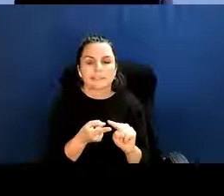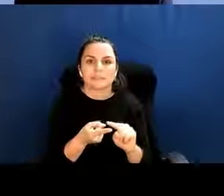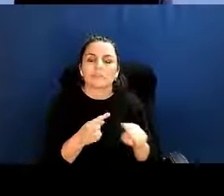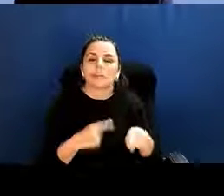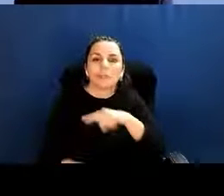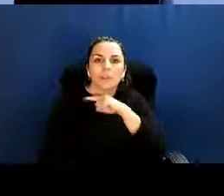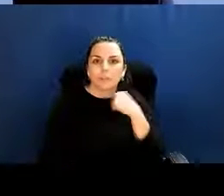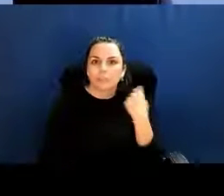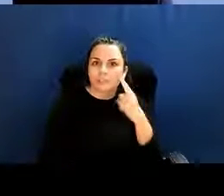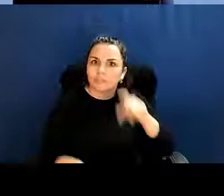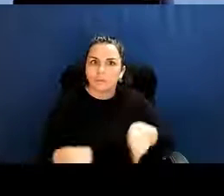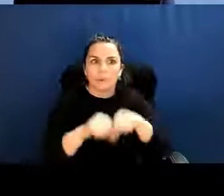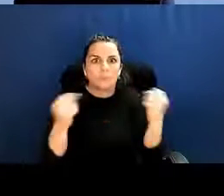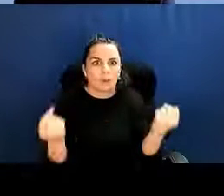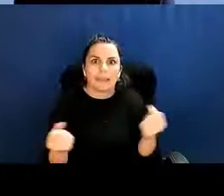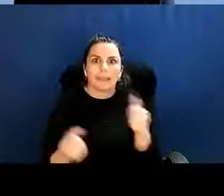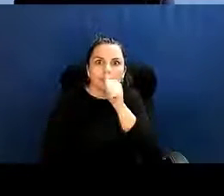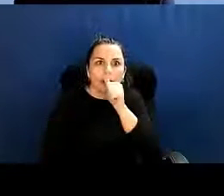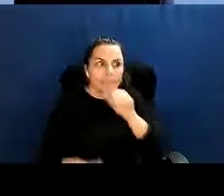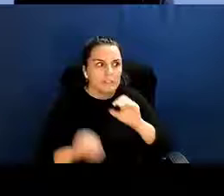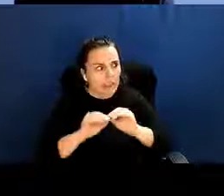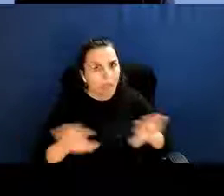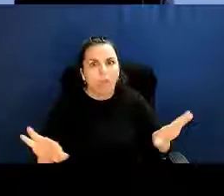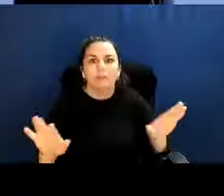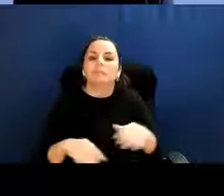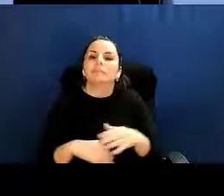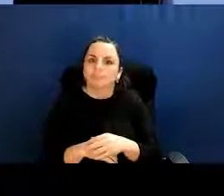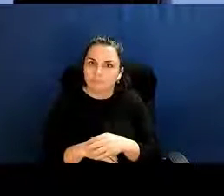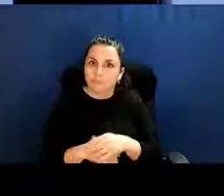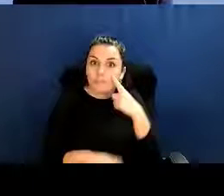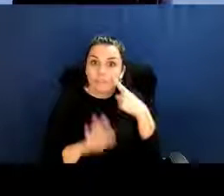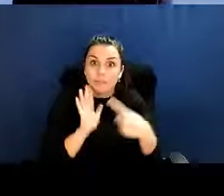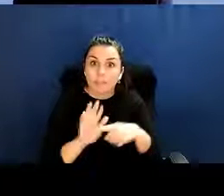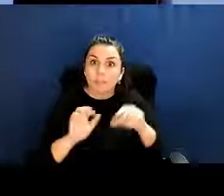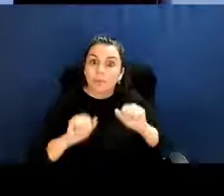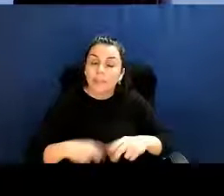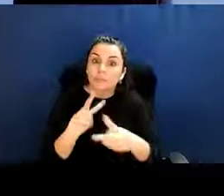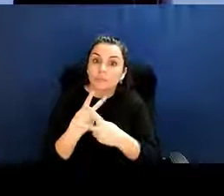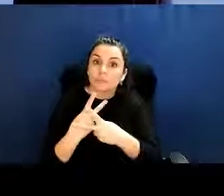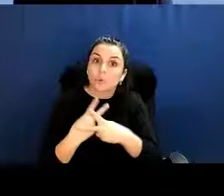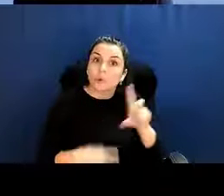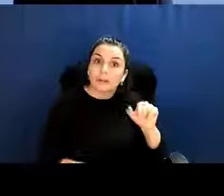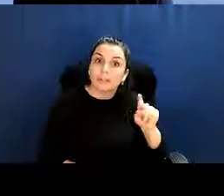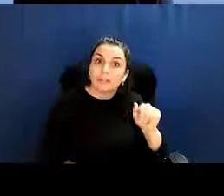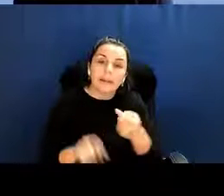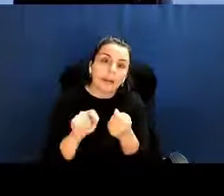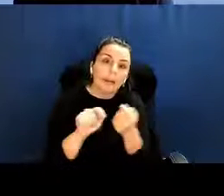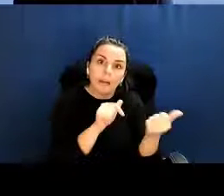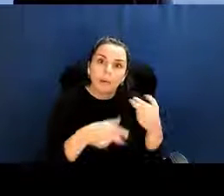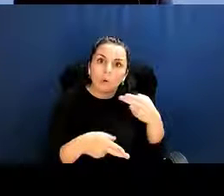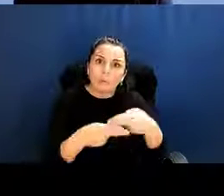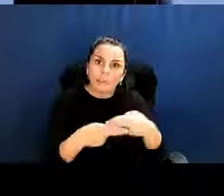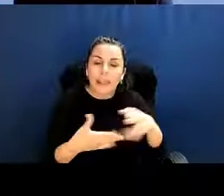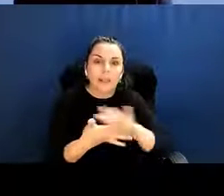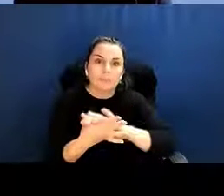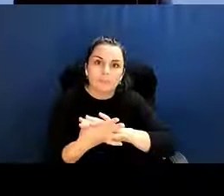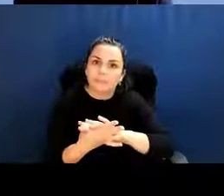So again, as an example, we can store data without the names or any other identifiers associated with our participants.